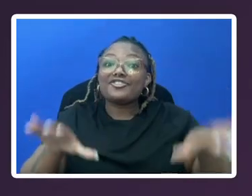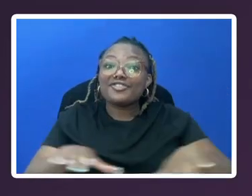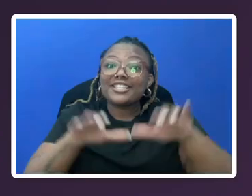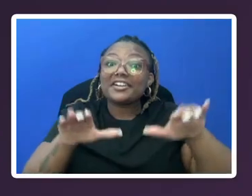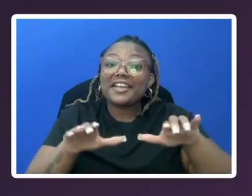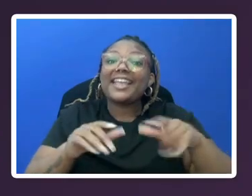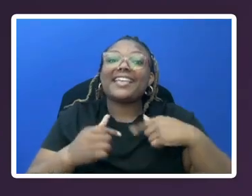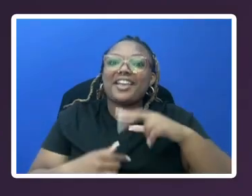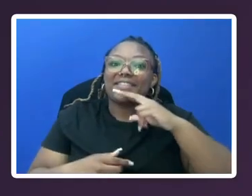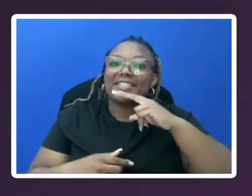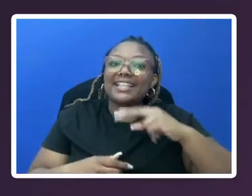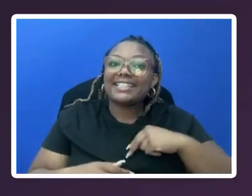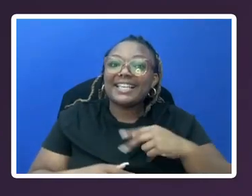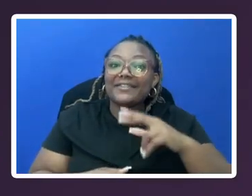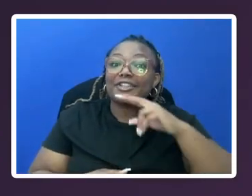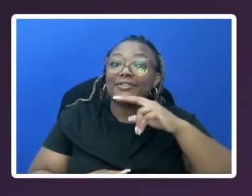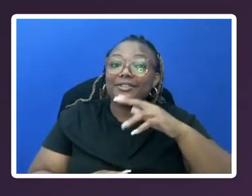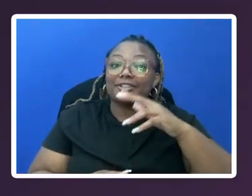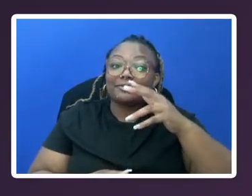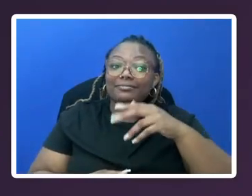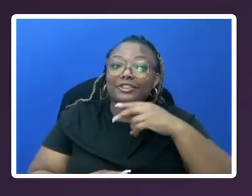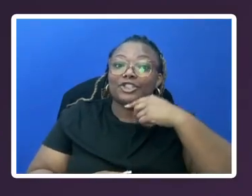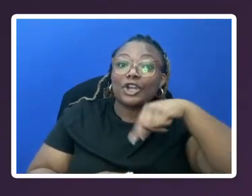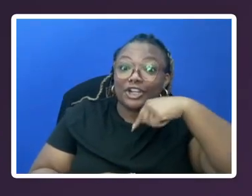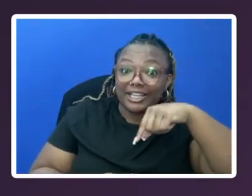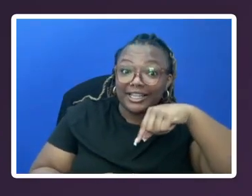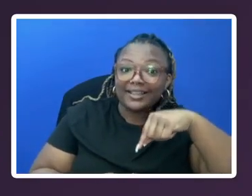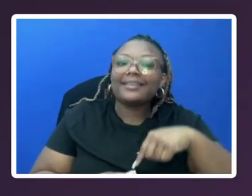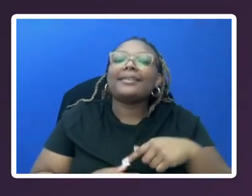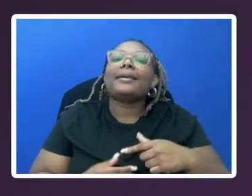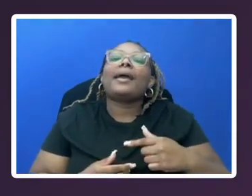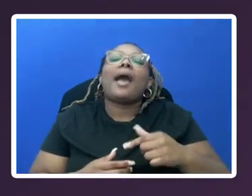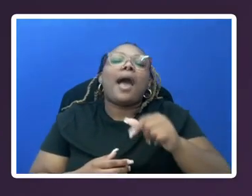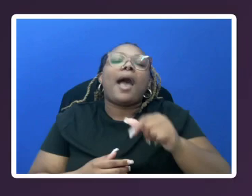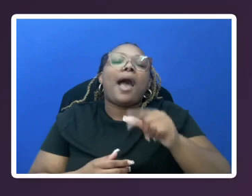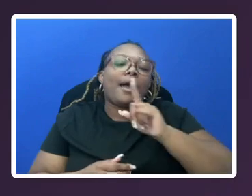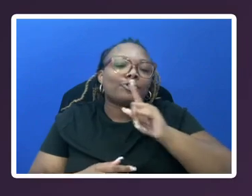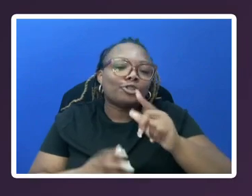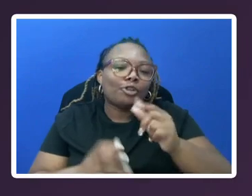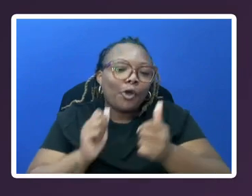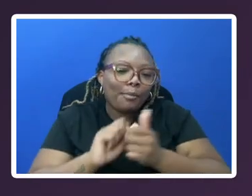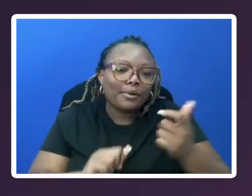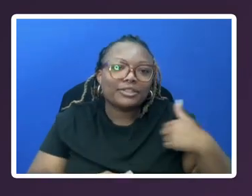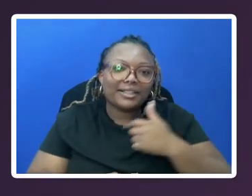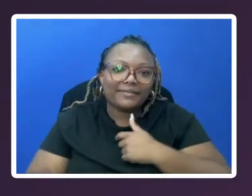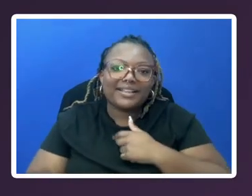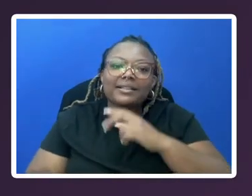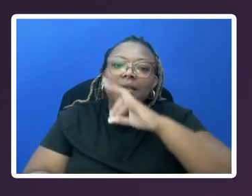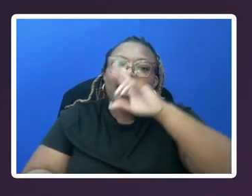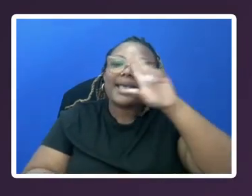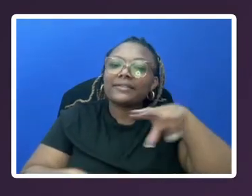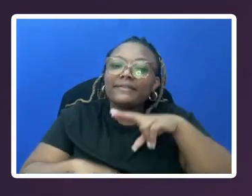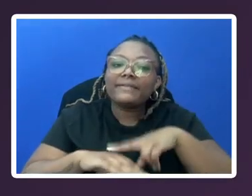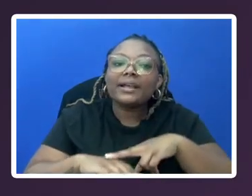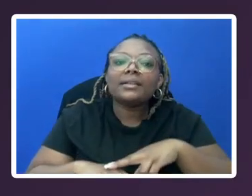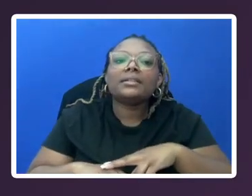Now, I am sure like most of us, as fun and wonderful as the arts and crafts and